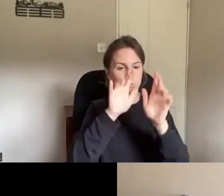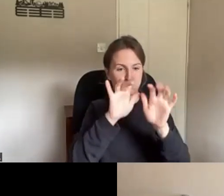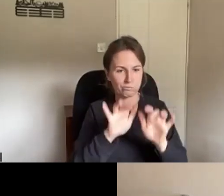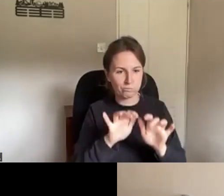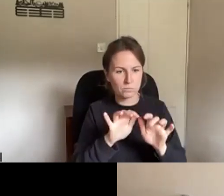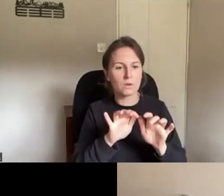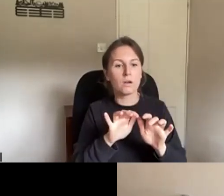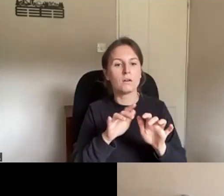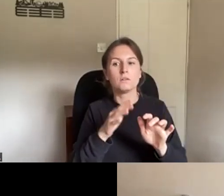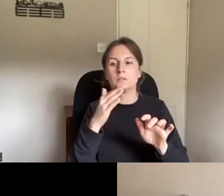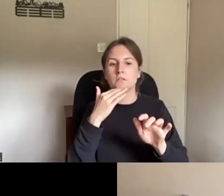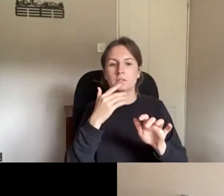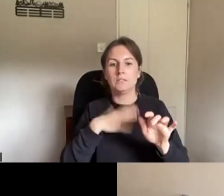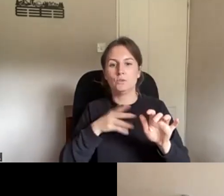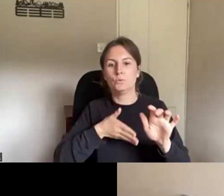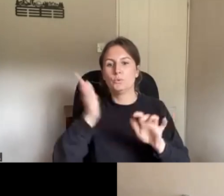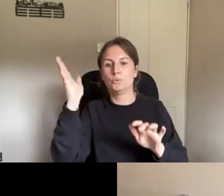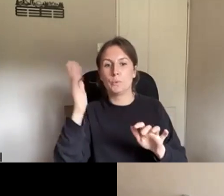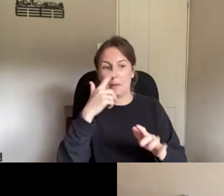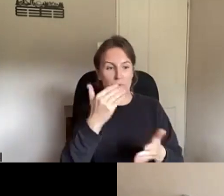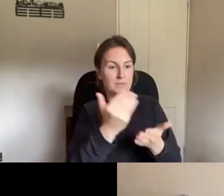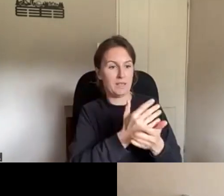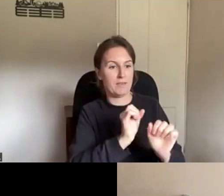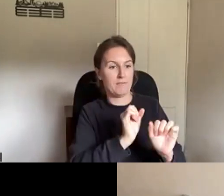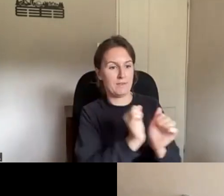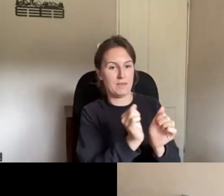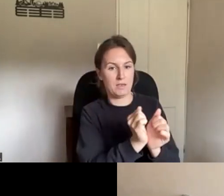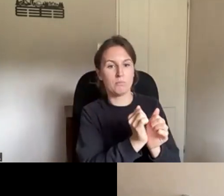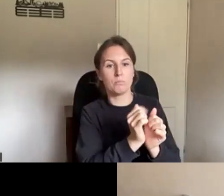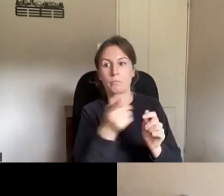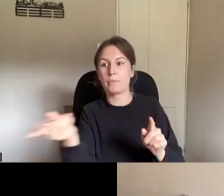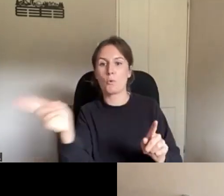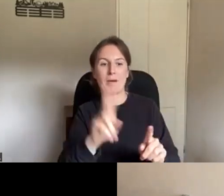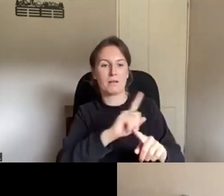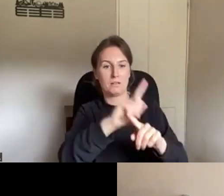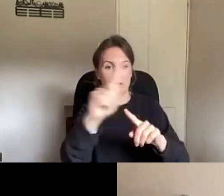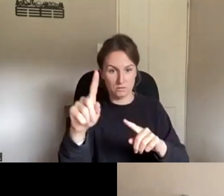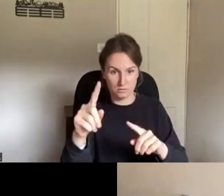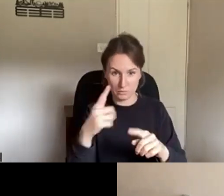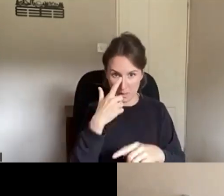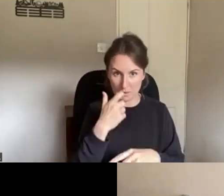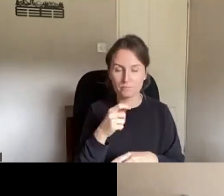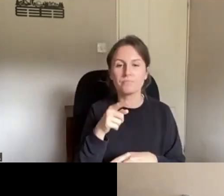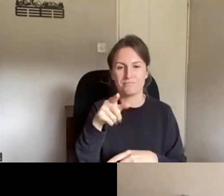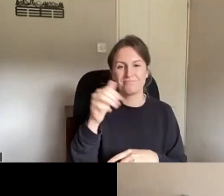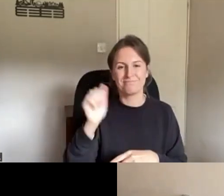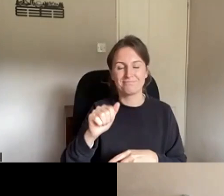Yes, the entry platform which we are using is called the Award Force and it allows you